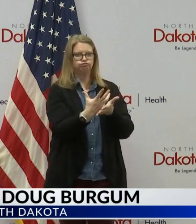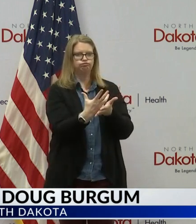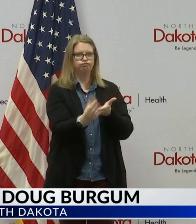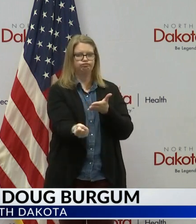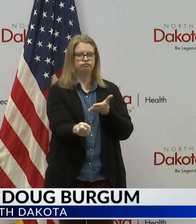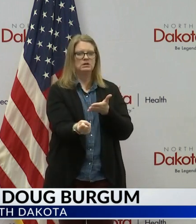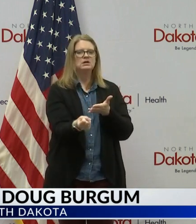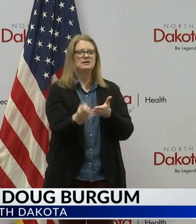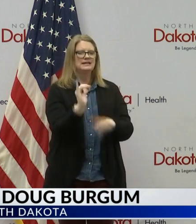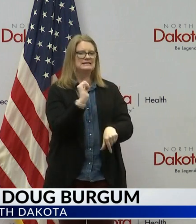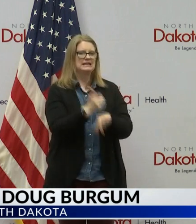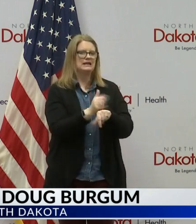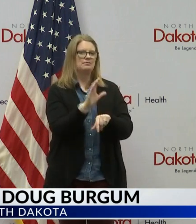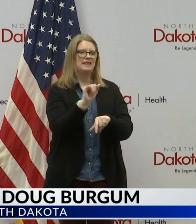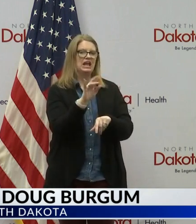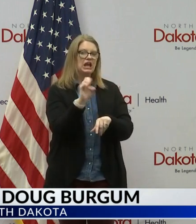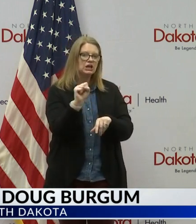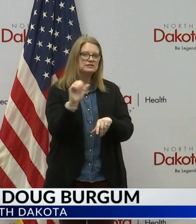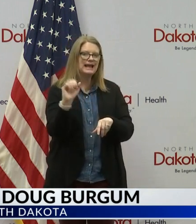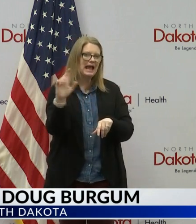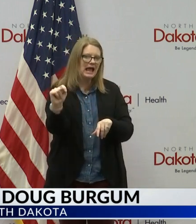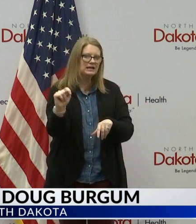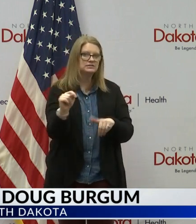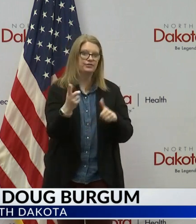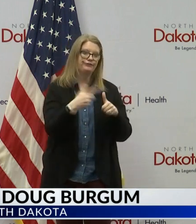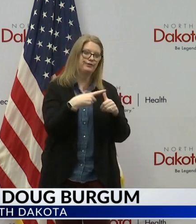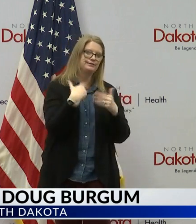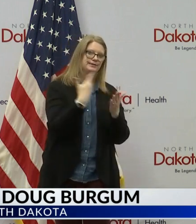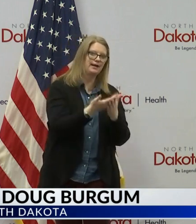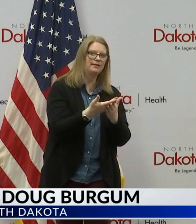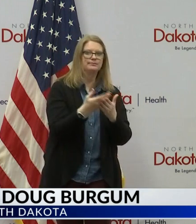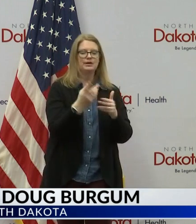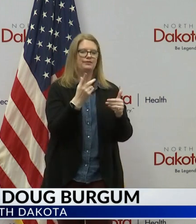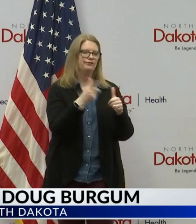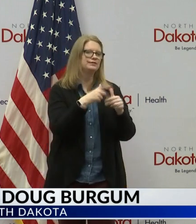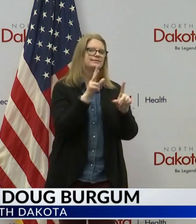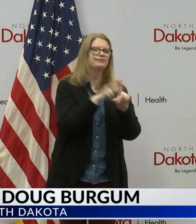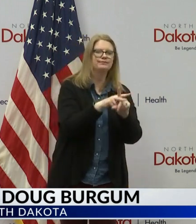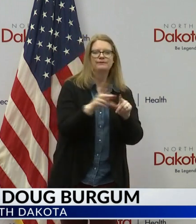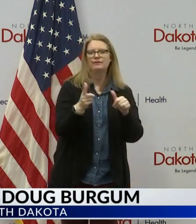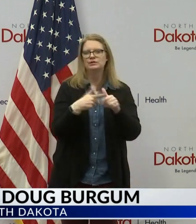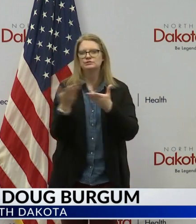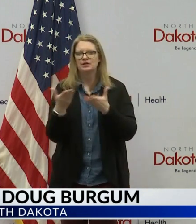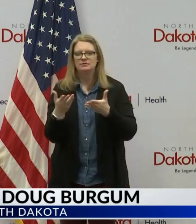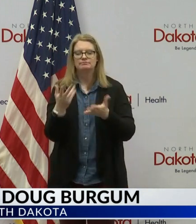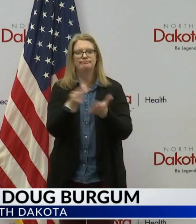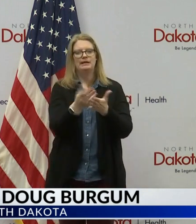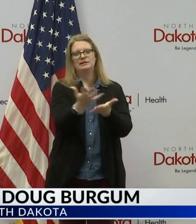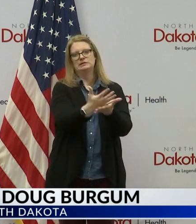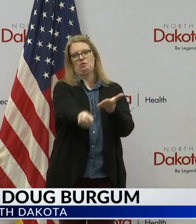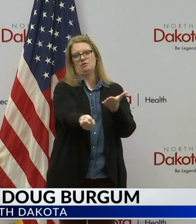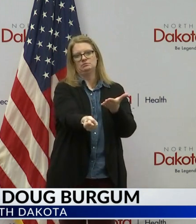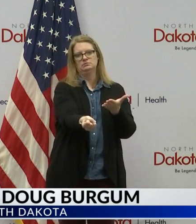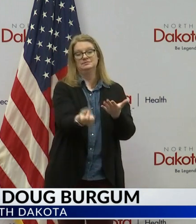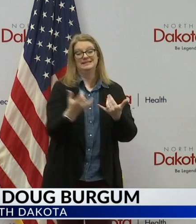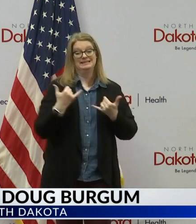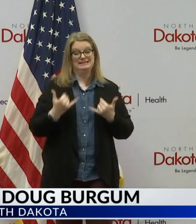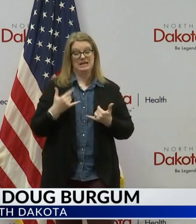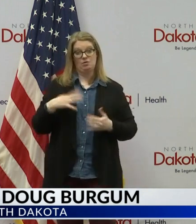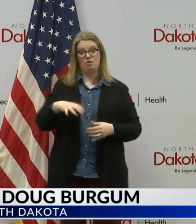PROGRAM. BOTH OF THE FUNDING STREAMS WERE CREATED IN THE CARES ACT.